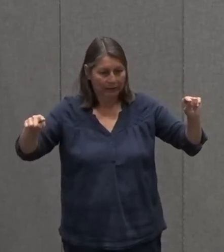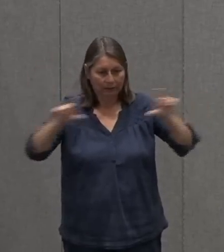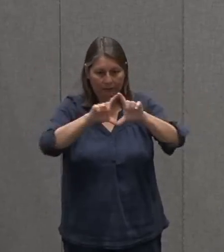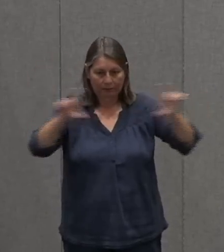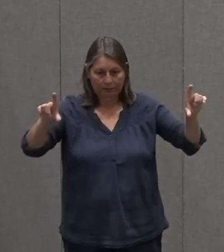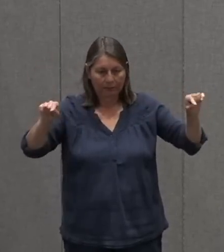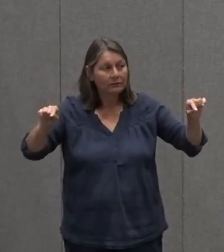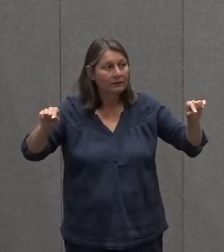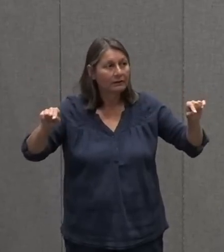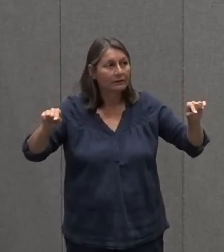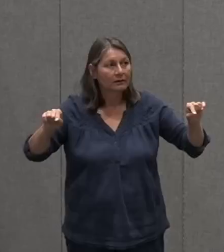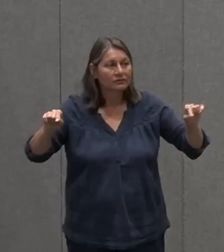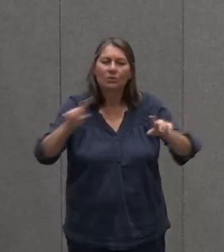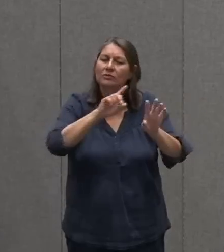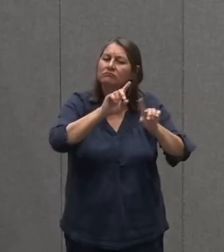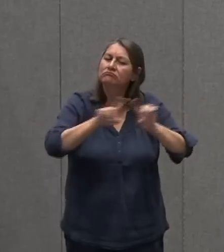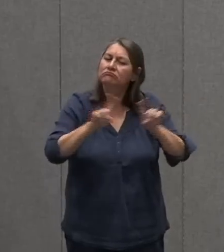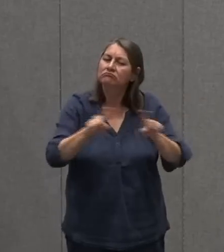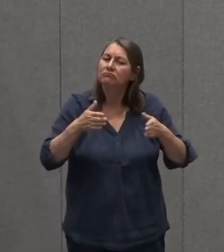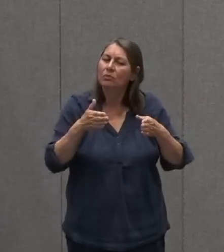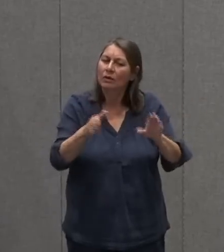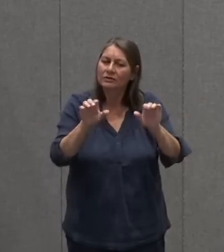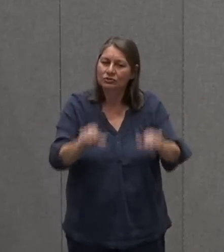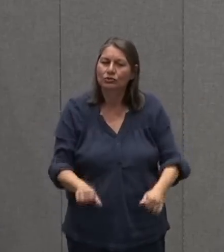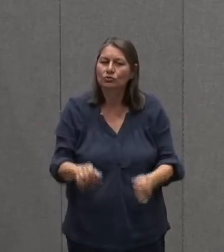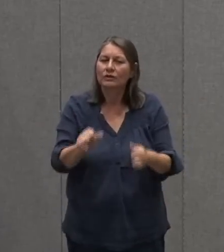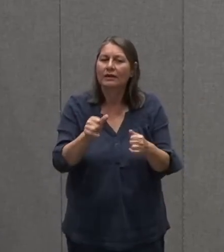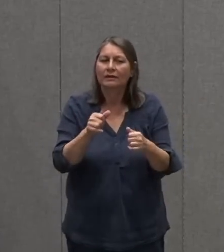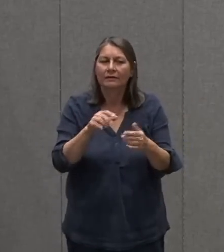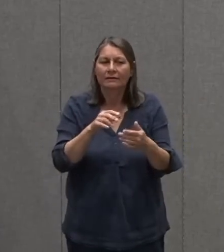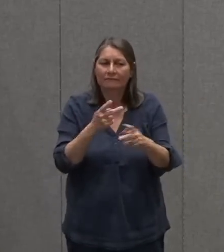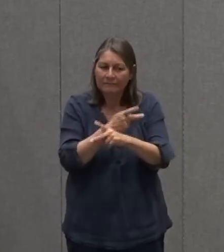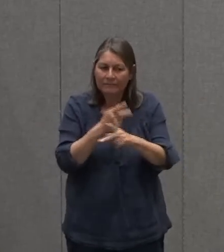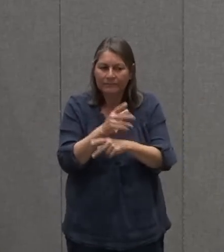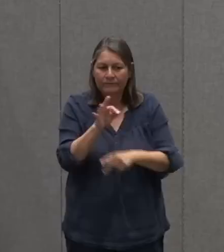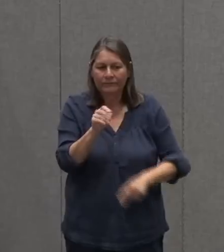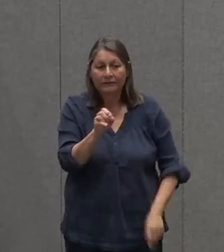Now we're going to go ahead and continue doing our factors,